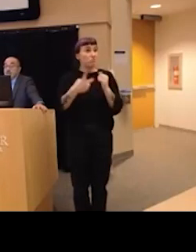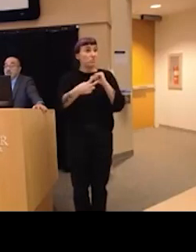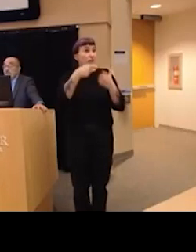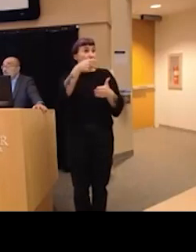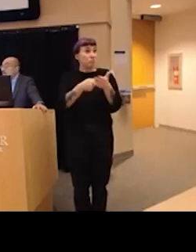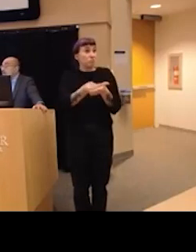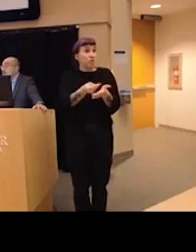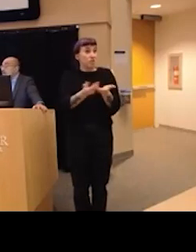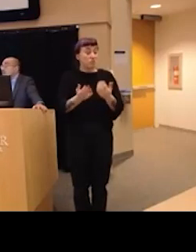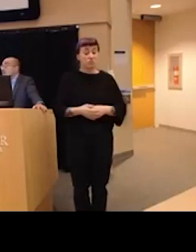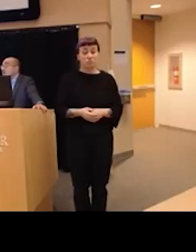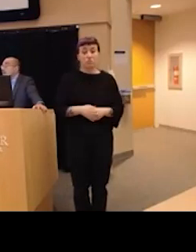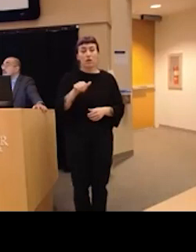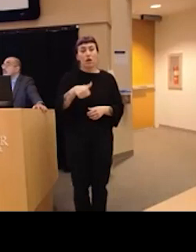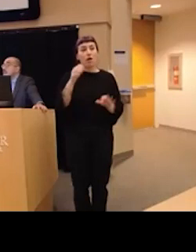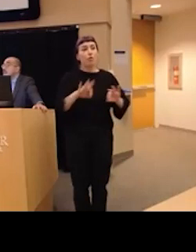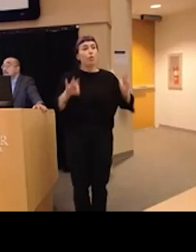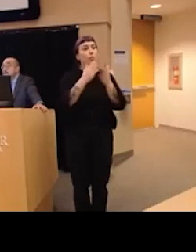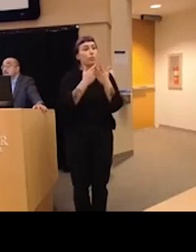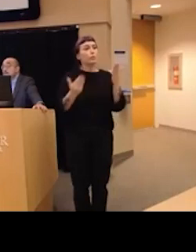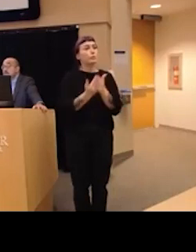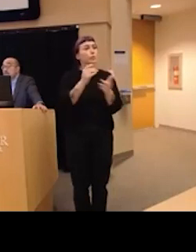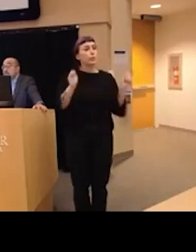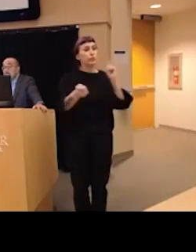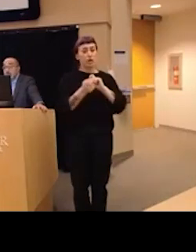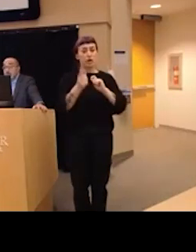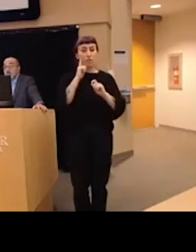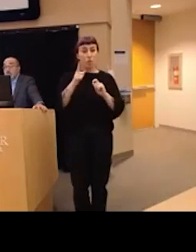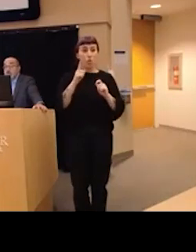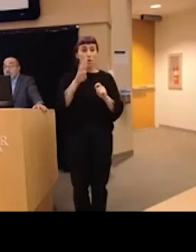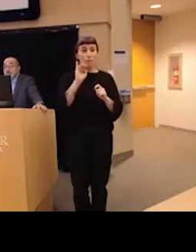the other important things is um there are some new changes in in billing codes available that